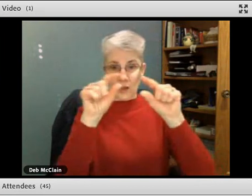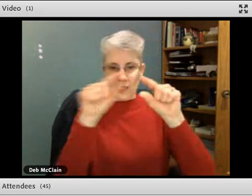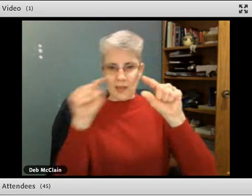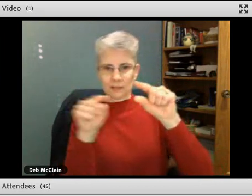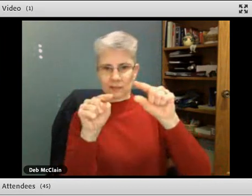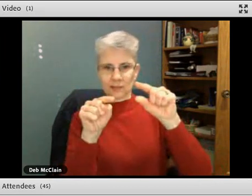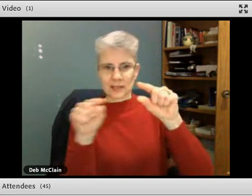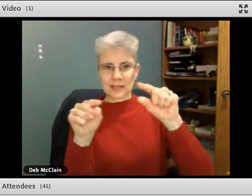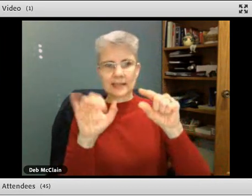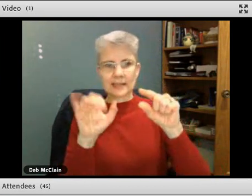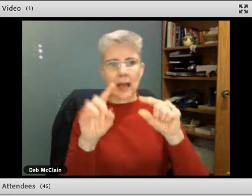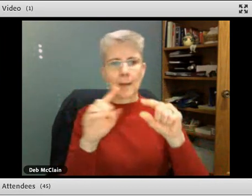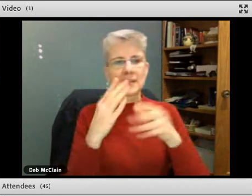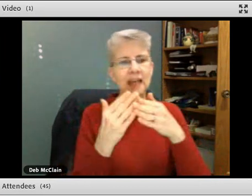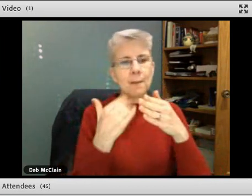Some have many.